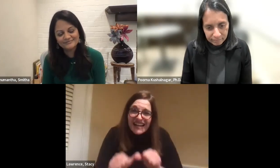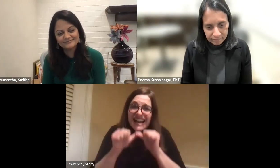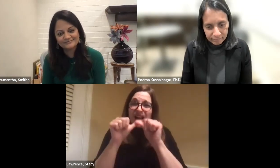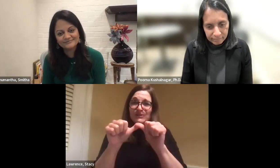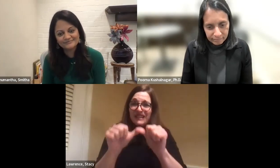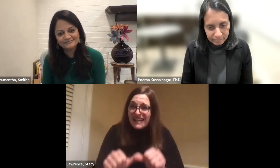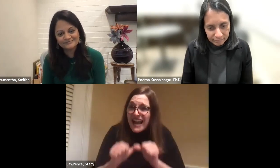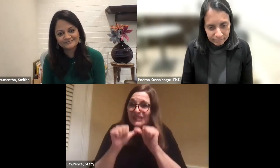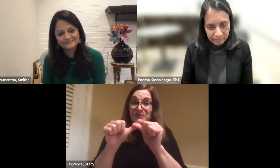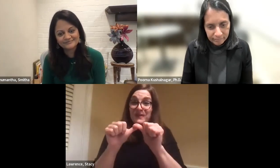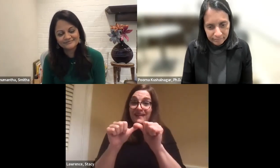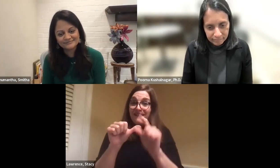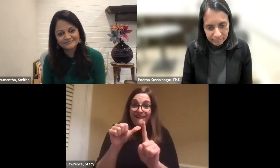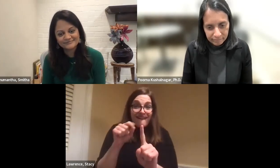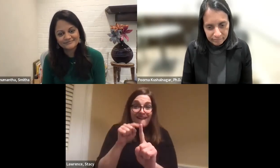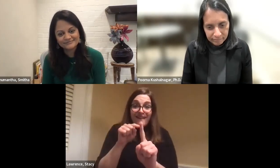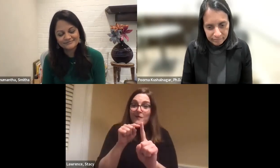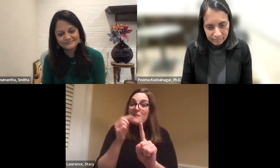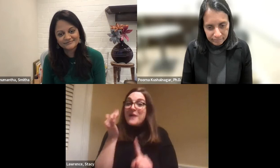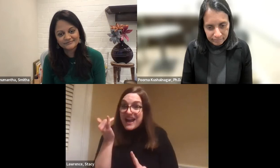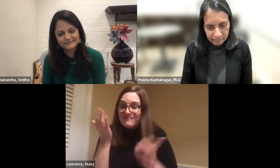this project has been continuing...